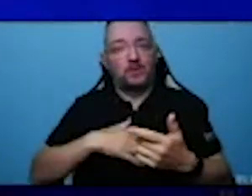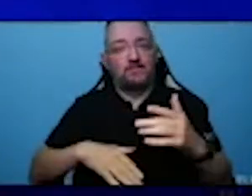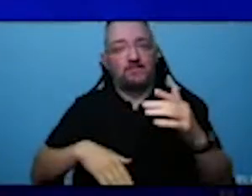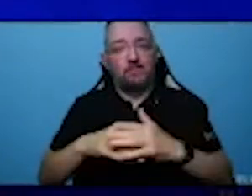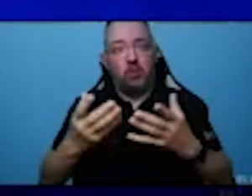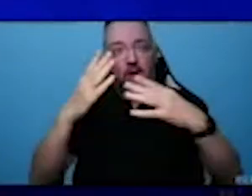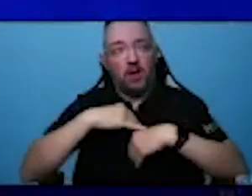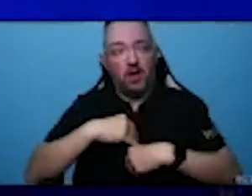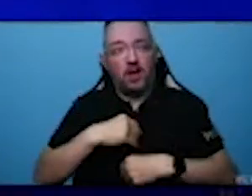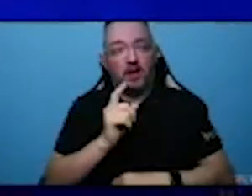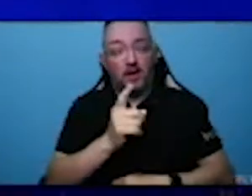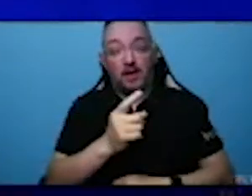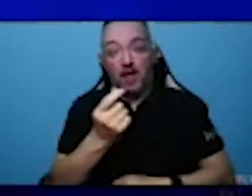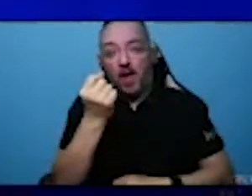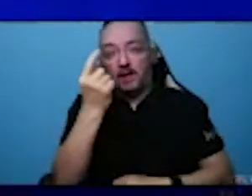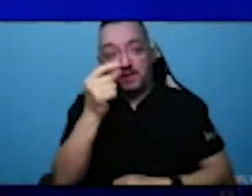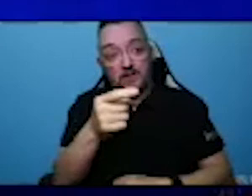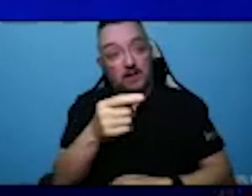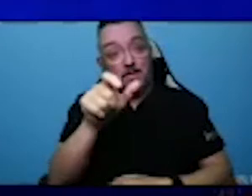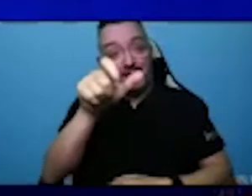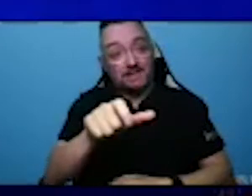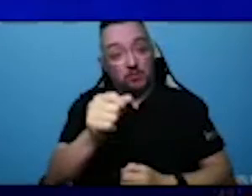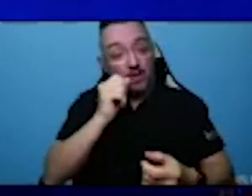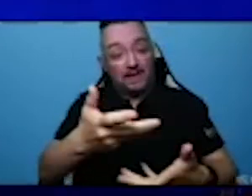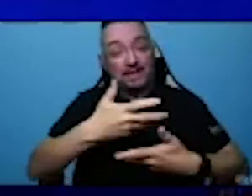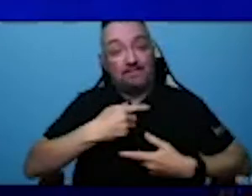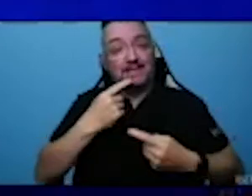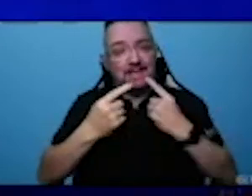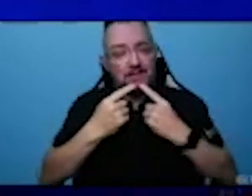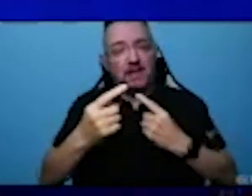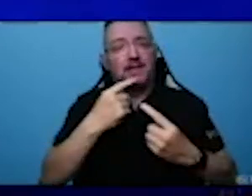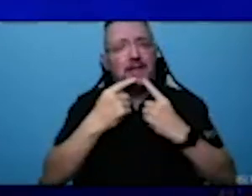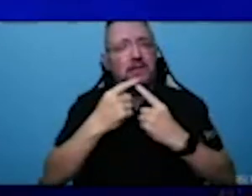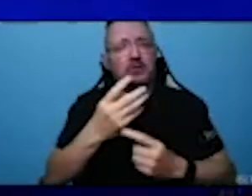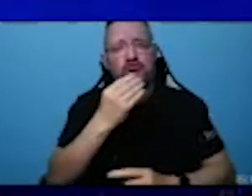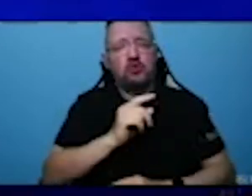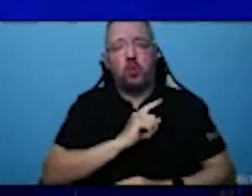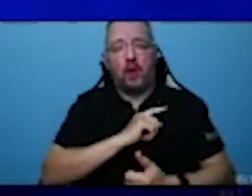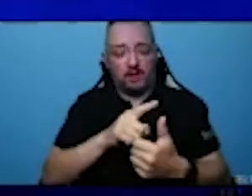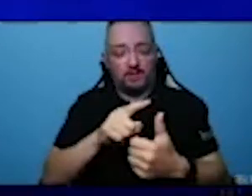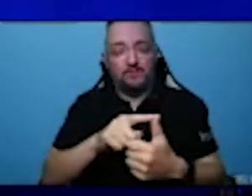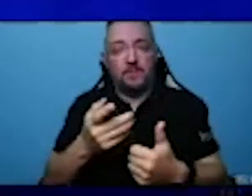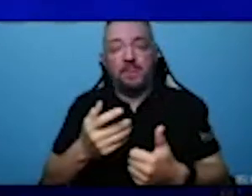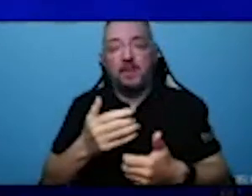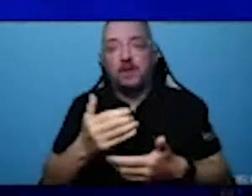their data, what that data is going to be used for, what the security relating to that data is and what